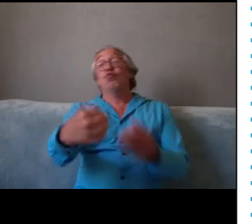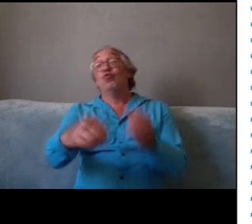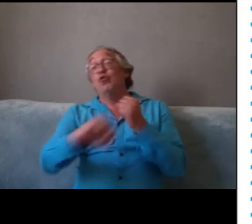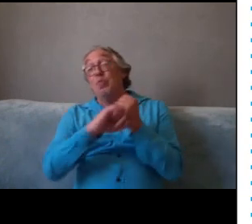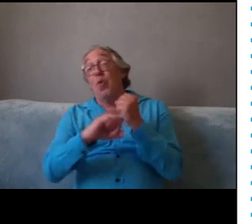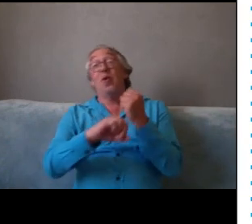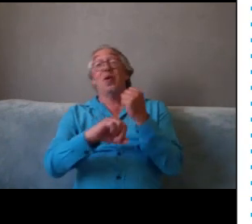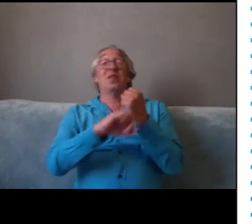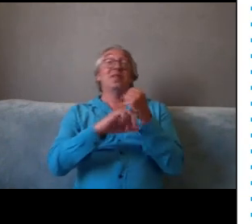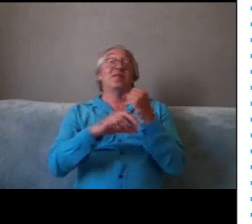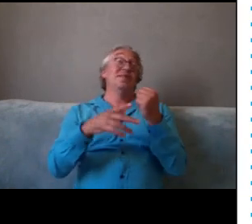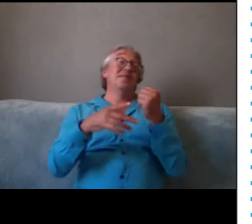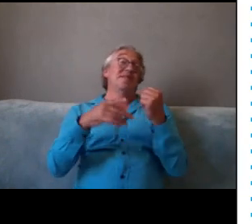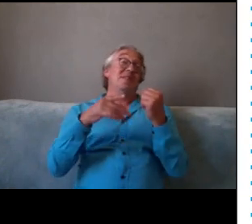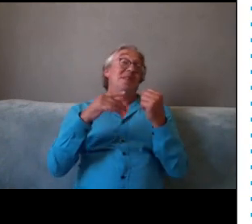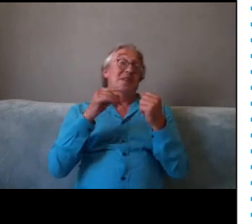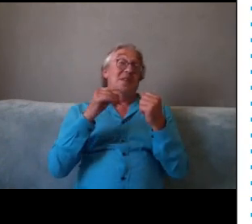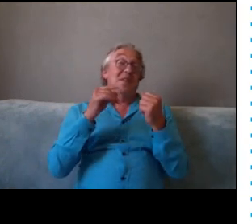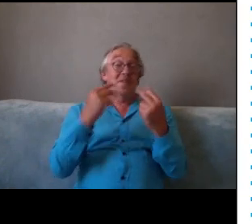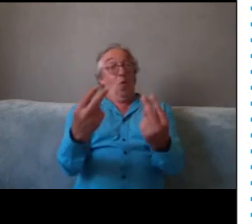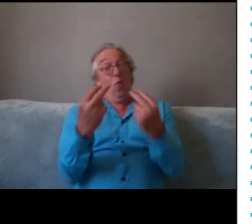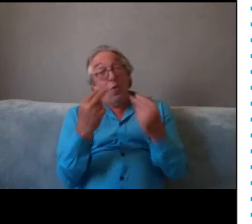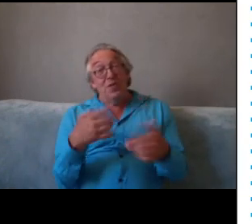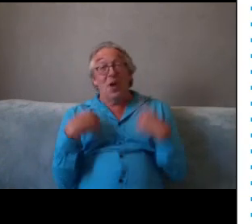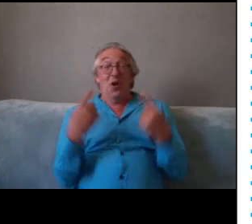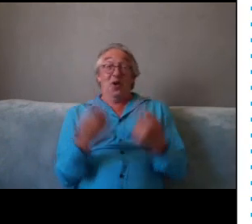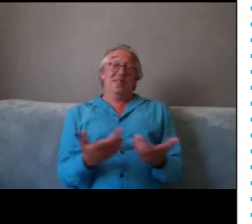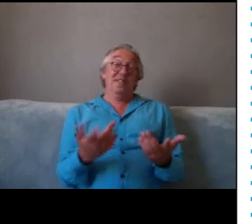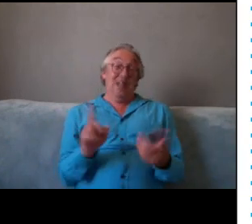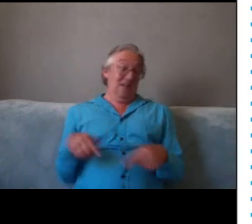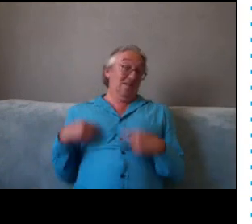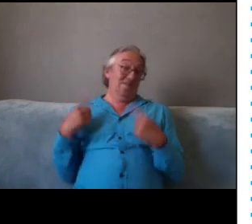and make it accessible and inclusive, for that I want also to thank